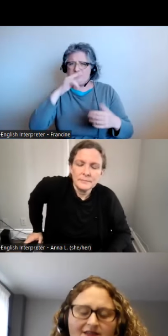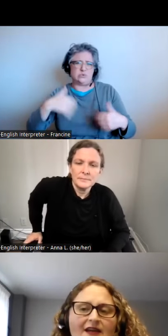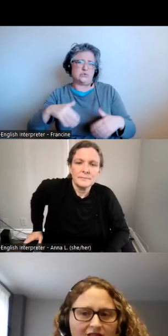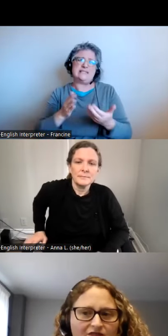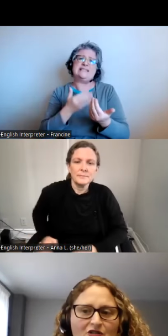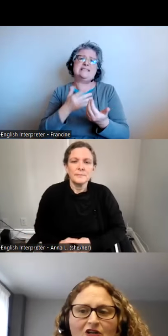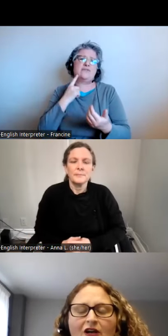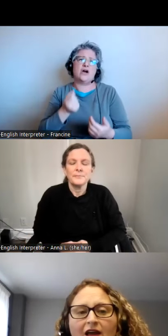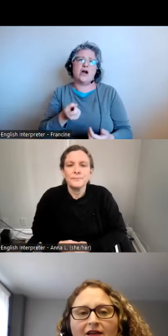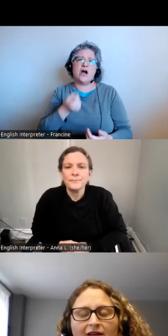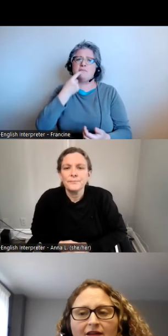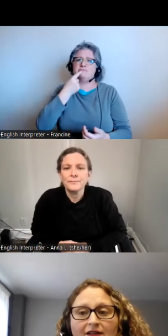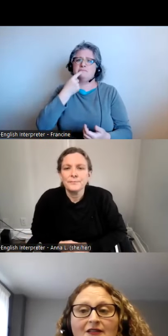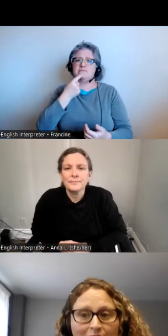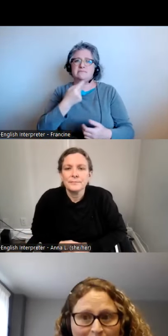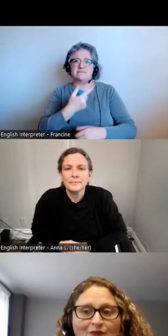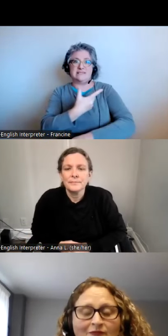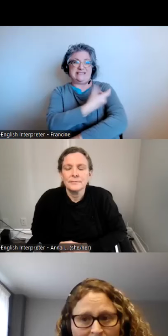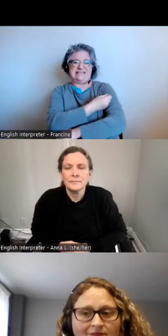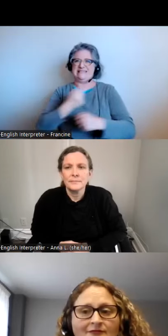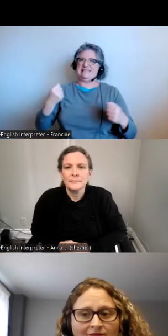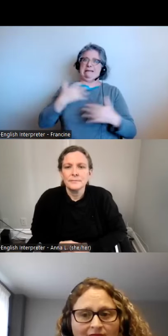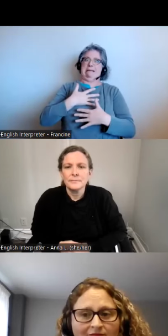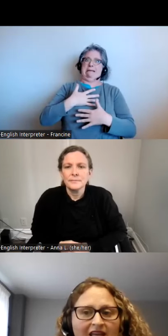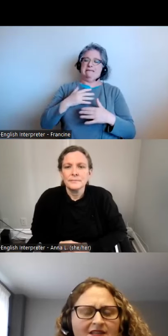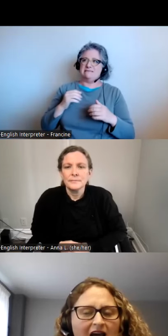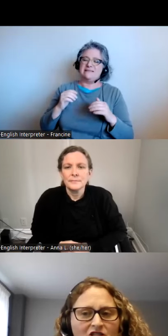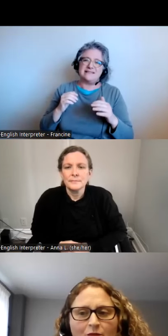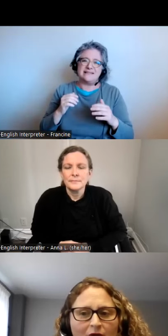might